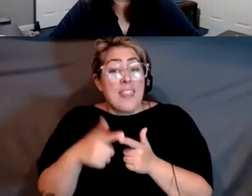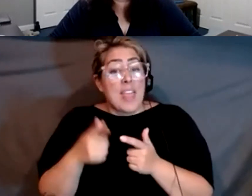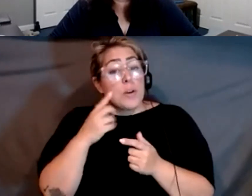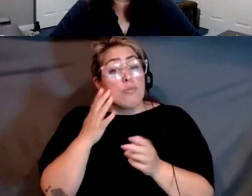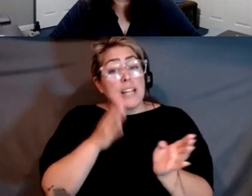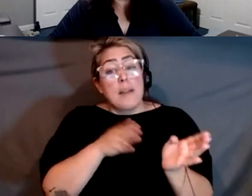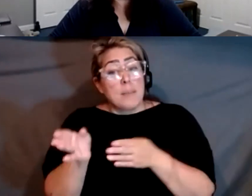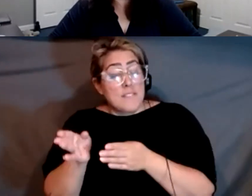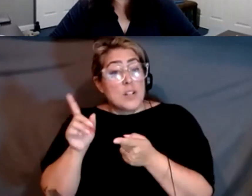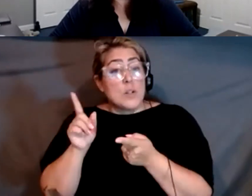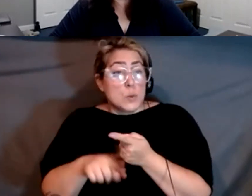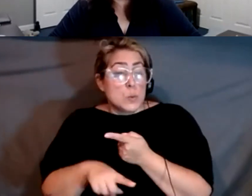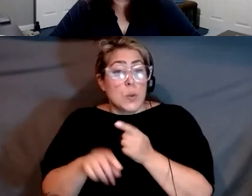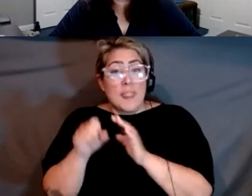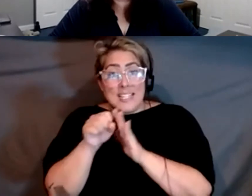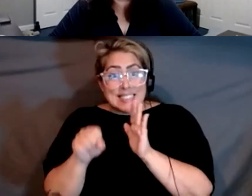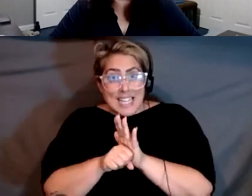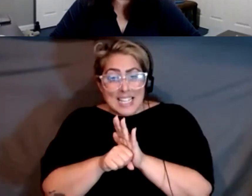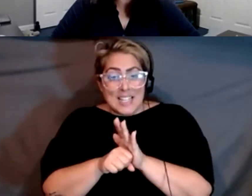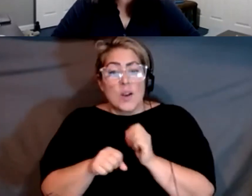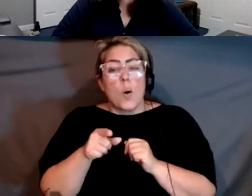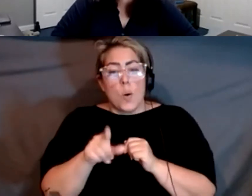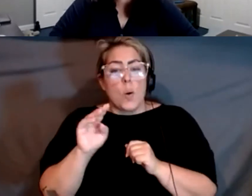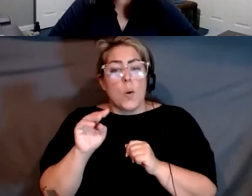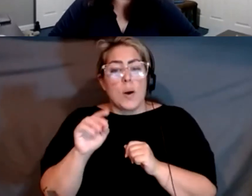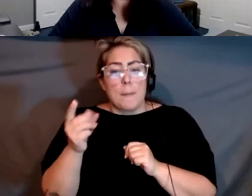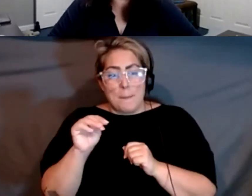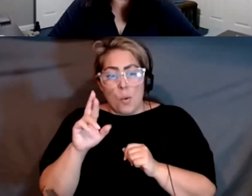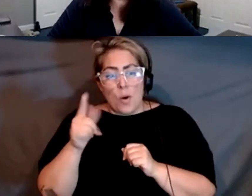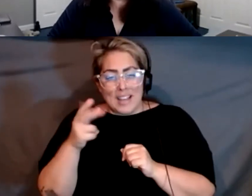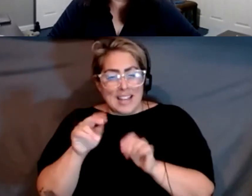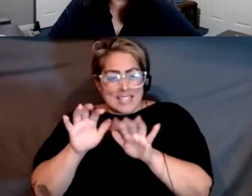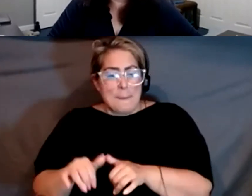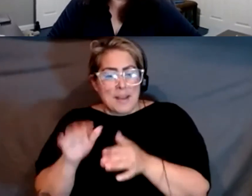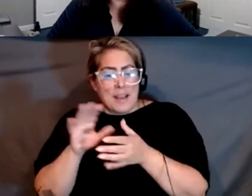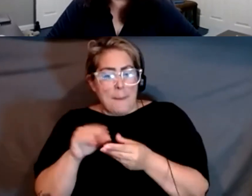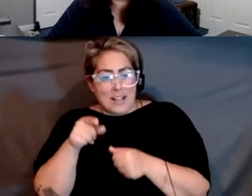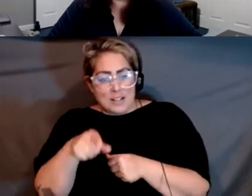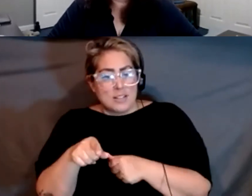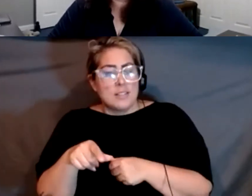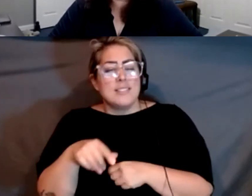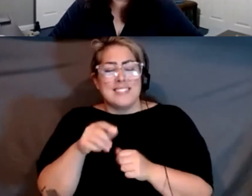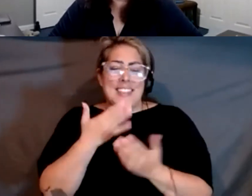thanks Morgan. We pivoted to the state and said